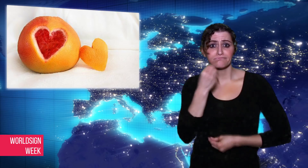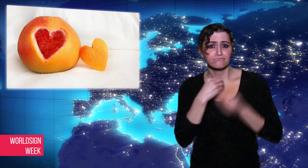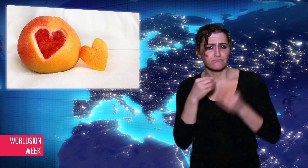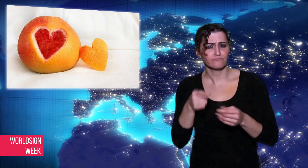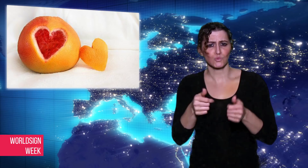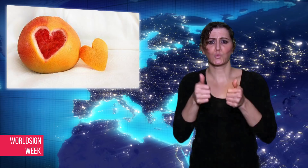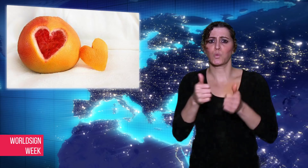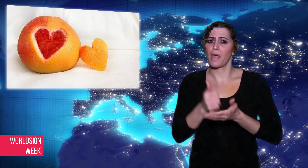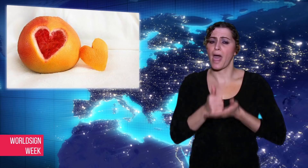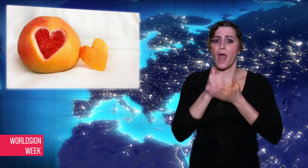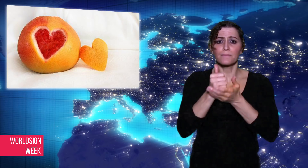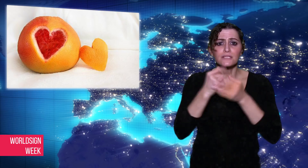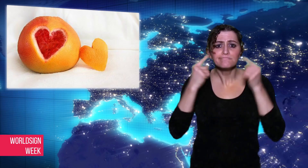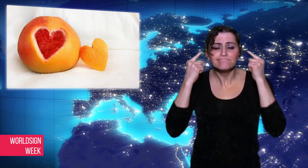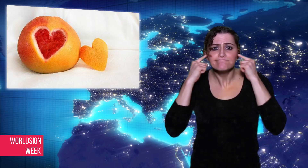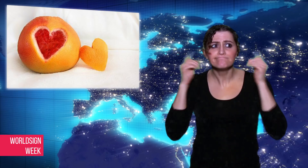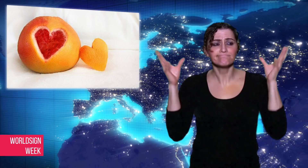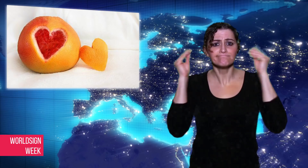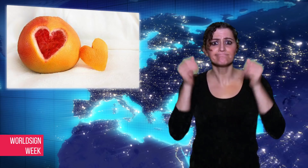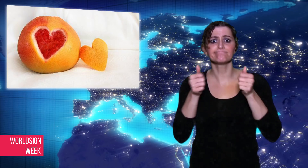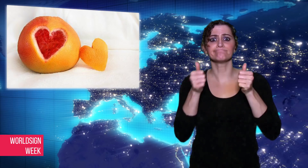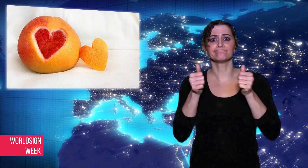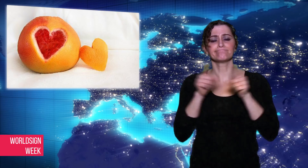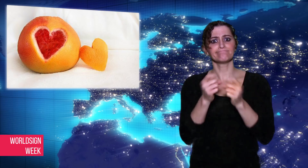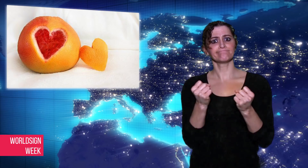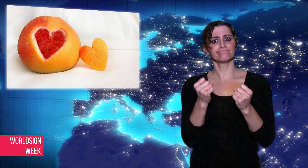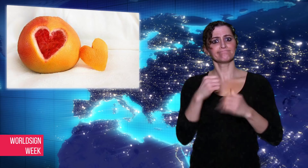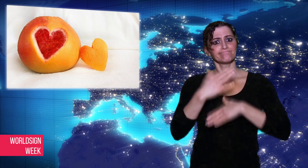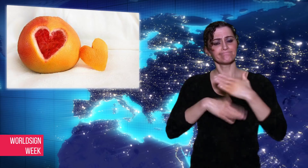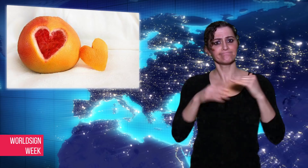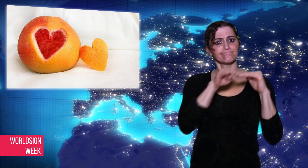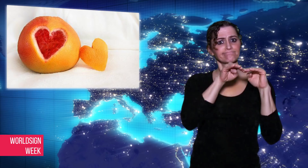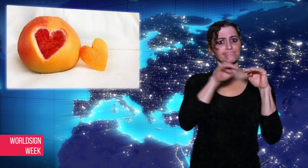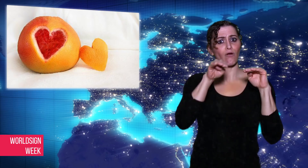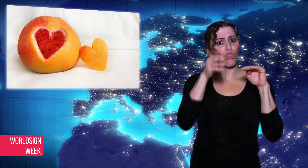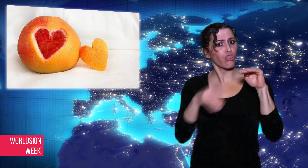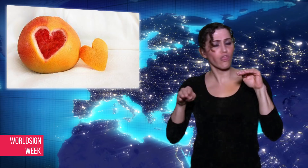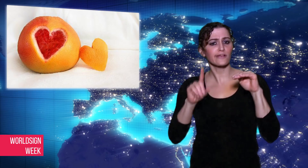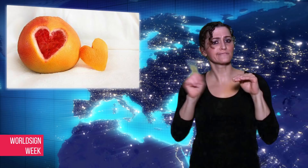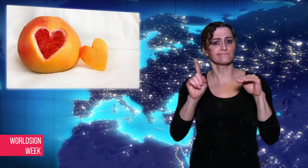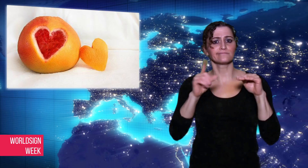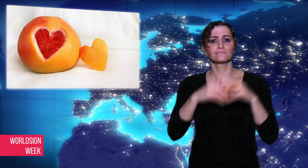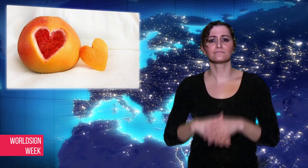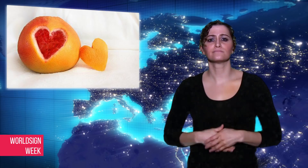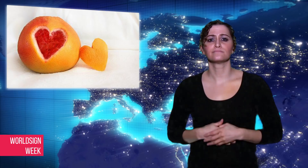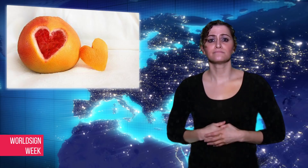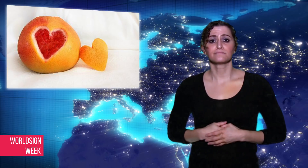blood flow in the cochlea. Peas like